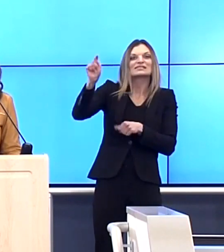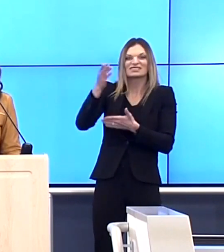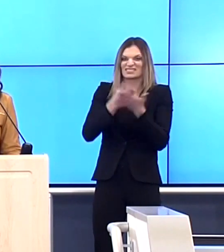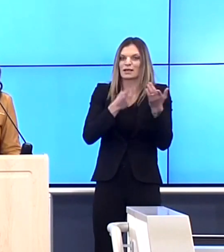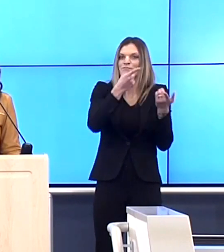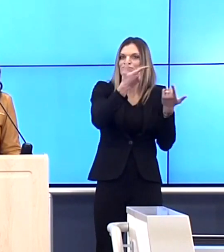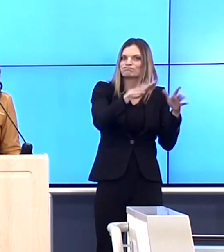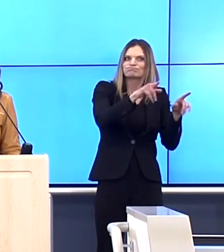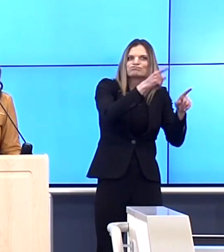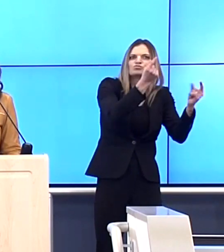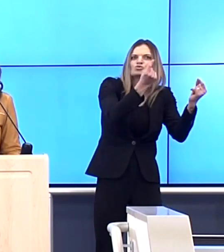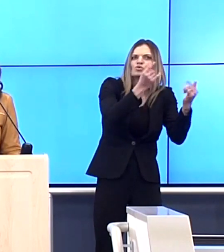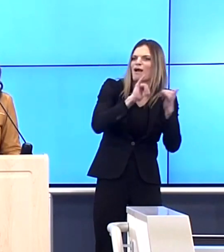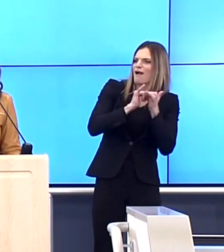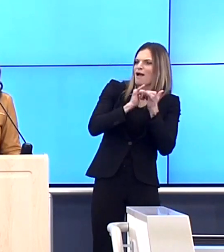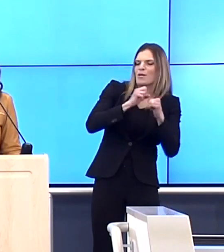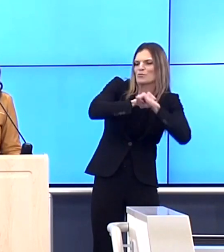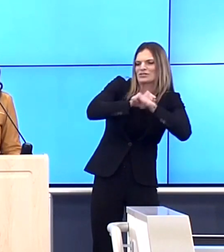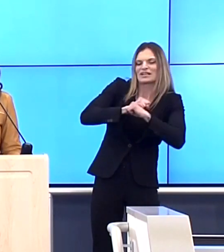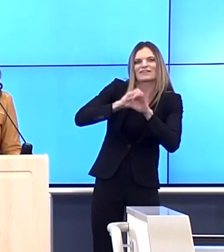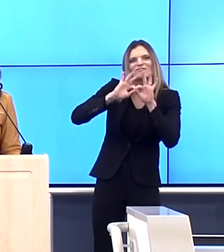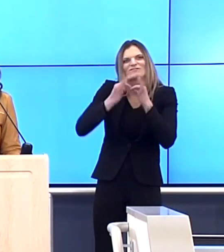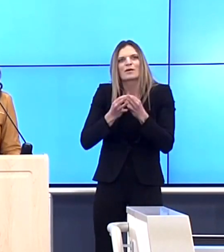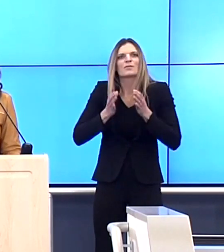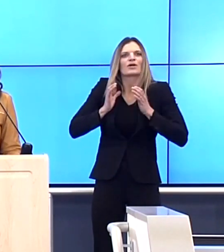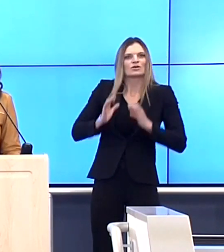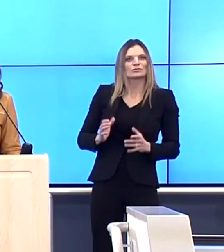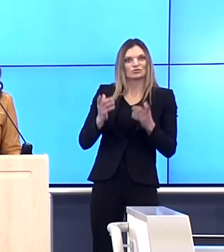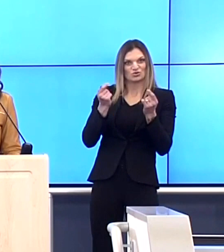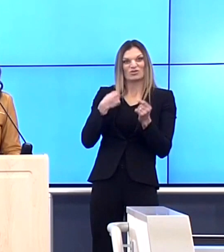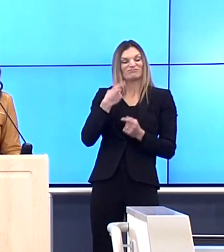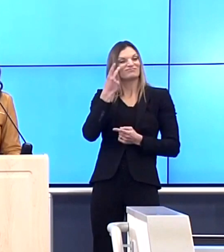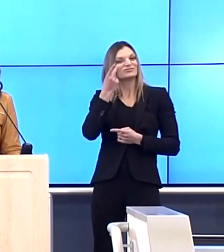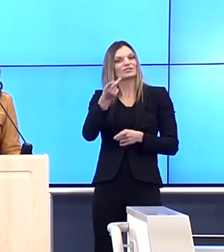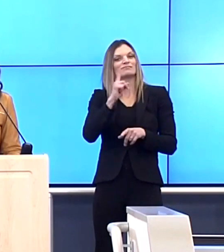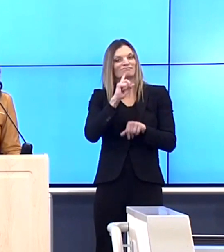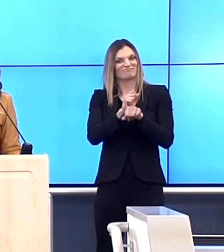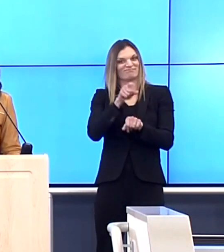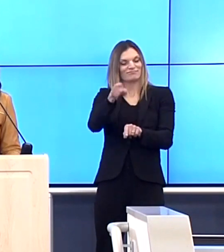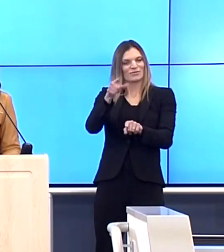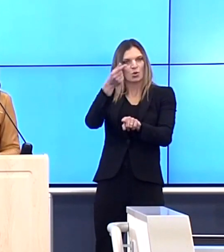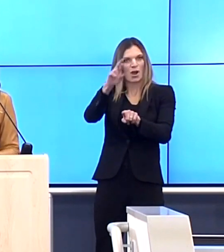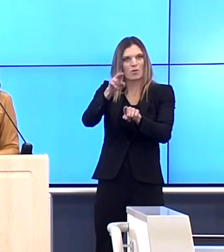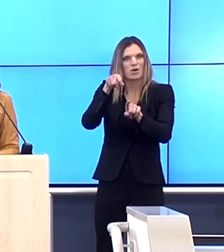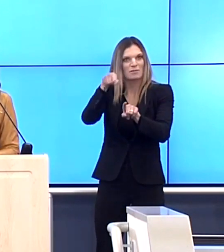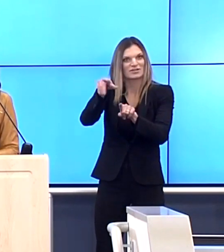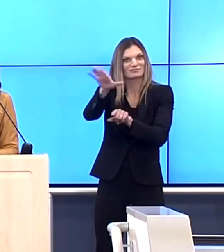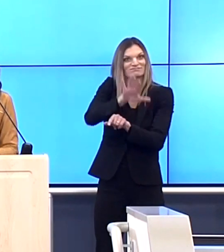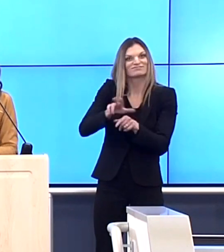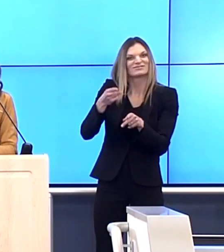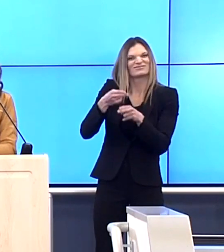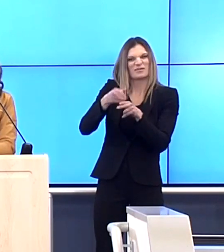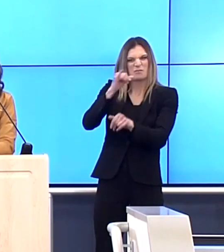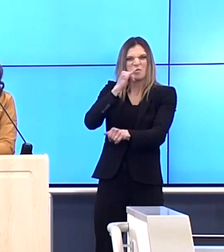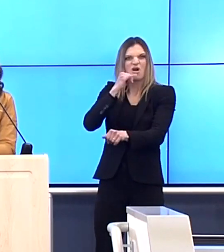HAVE MADE THE TOUGH CHOICES AND STEPPED UP TO PROTECT THEIR STEPPED UP TO PROTECT THEIR EMPLOYEES AND THEIR CUSTOMERS EMPLOYEES AND THEIR CUSTOMERS AND THEIR FAMILIES. AND THEIR FAMILIES. I SAW THIS MORNING THAT LONG